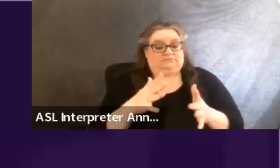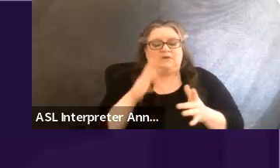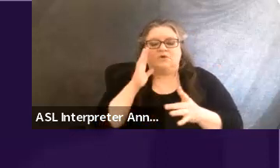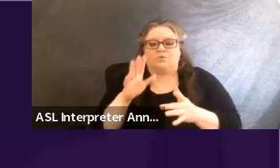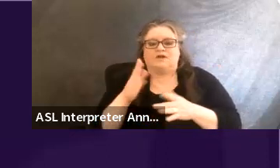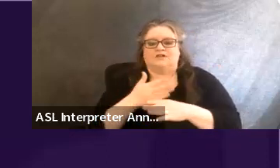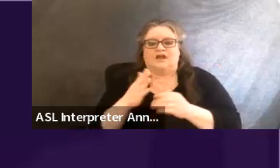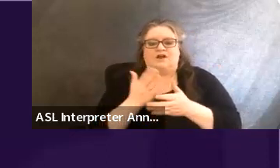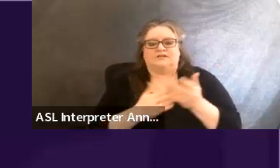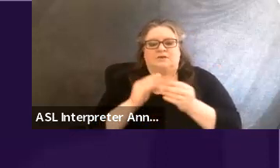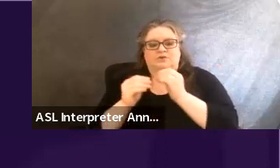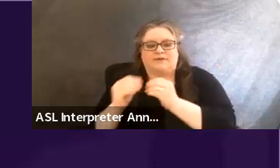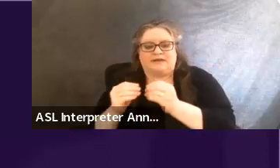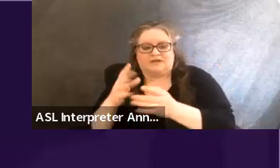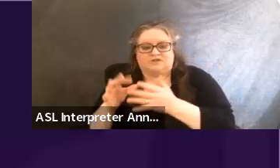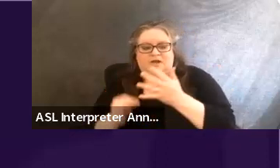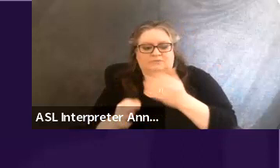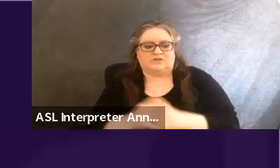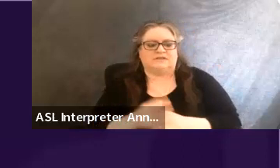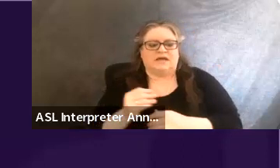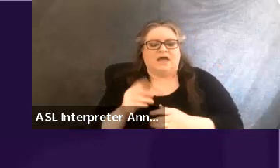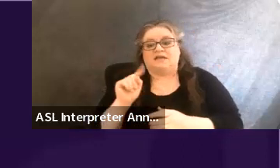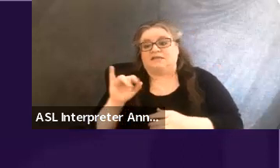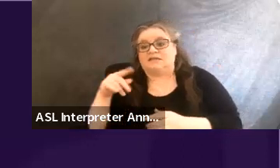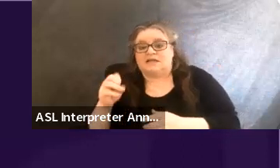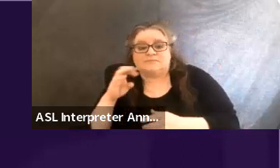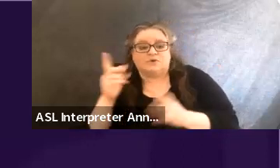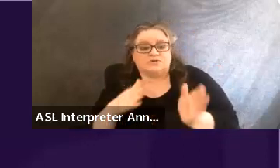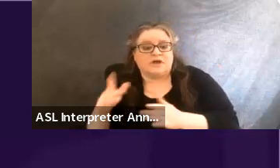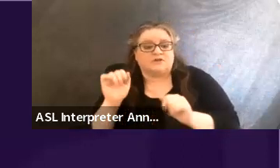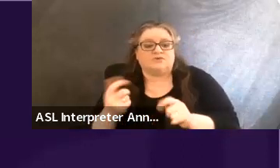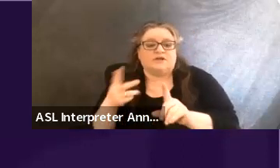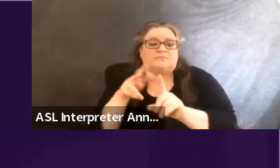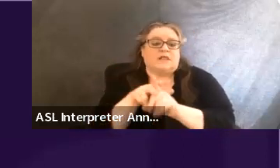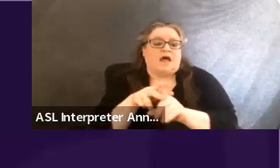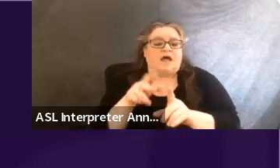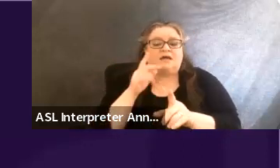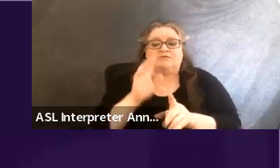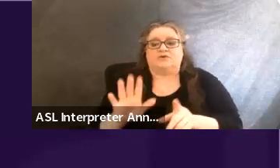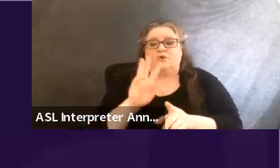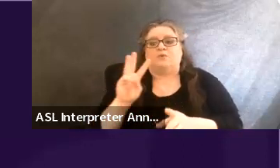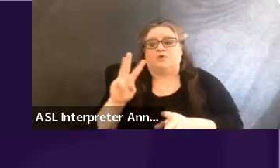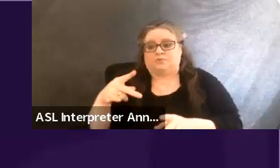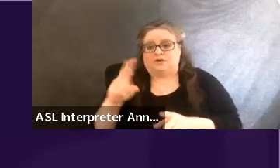some remediation options and tips or strategies that you can apply to your WordPress websites.